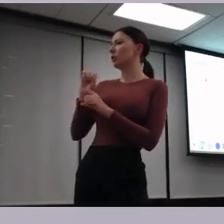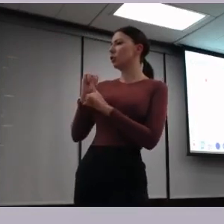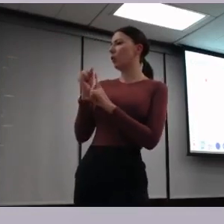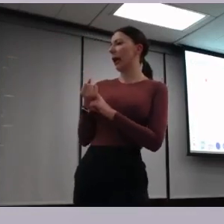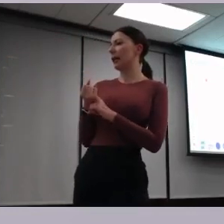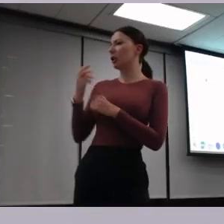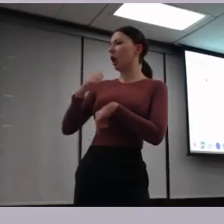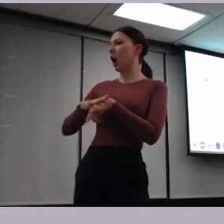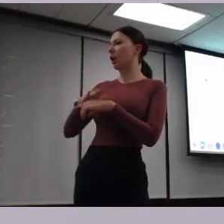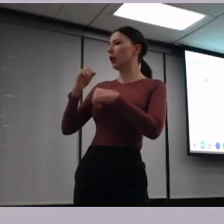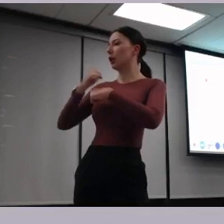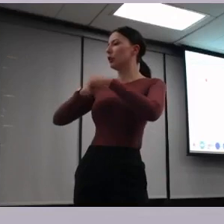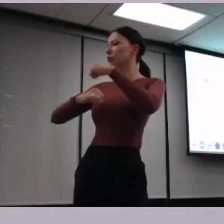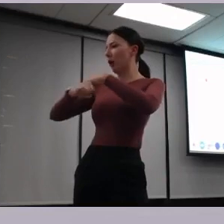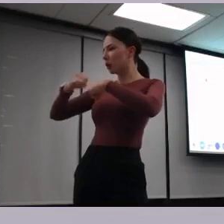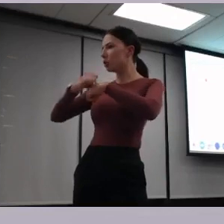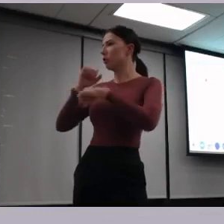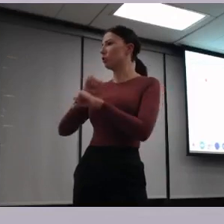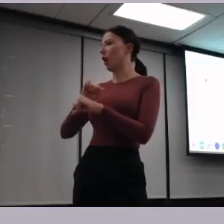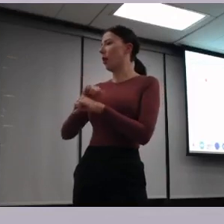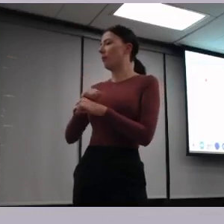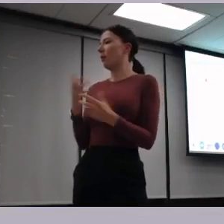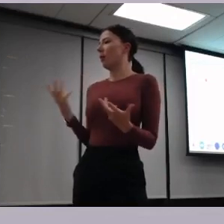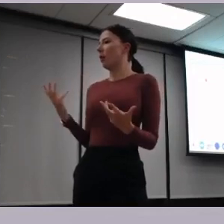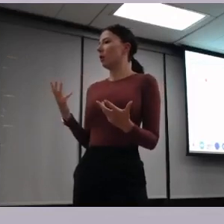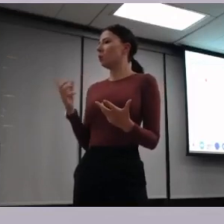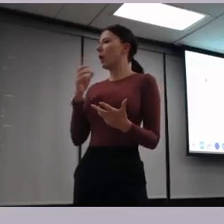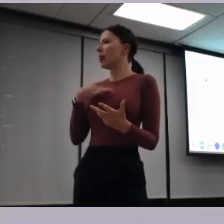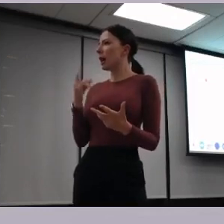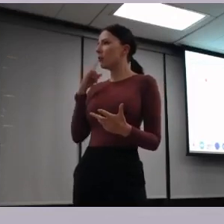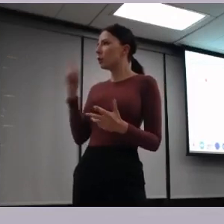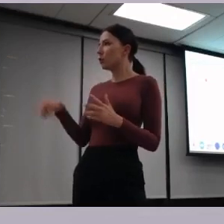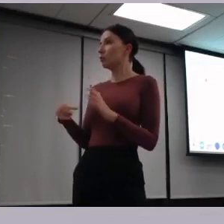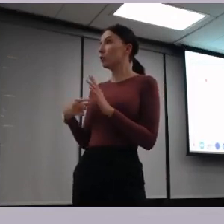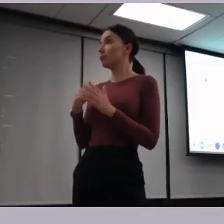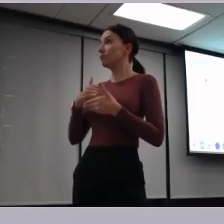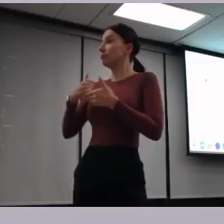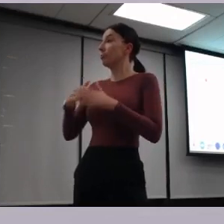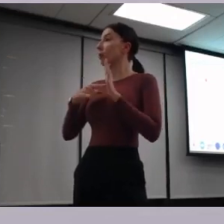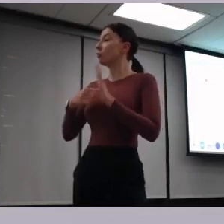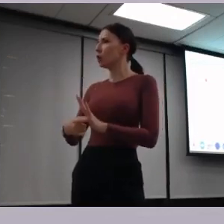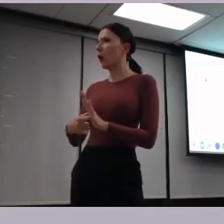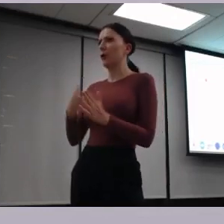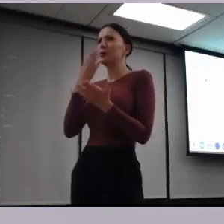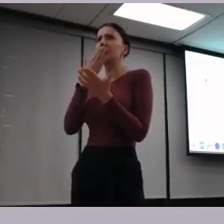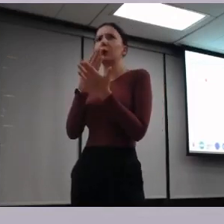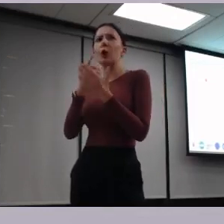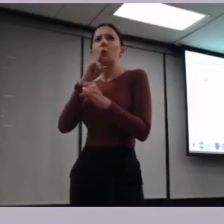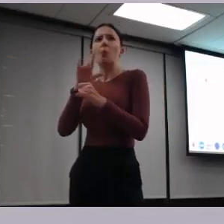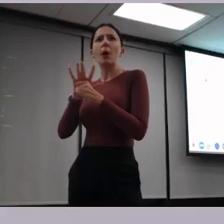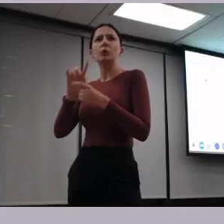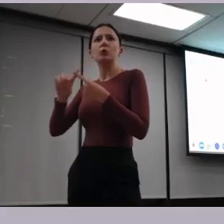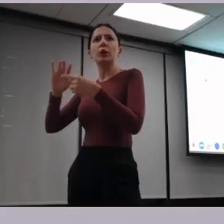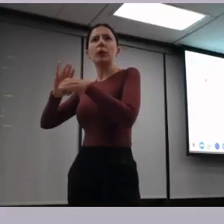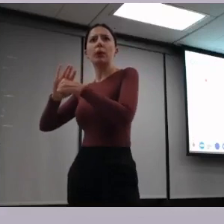and we would like for you to help show that it's good, that it's good promise and so I basically took out a